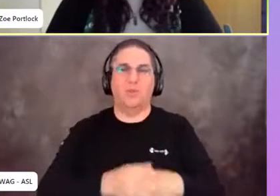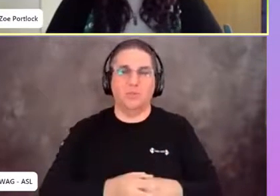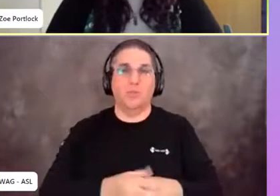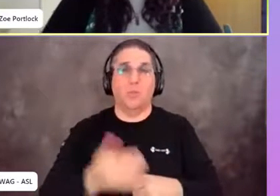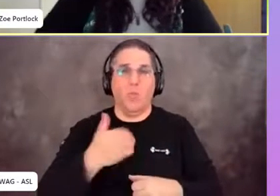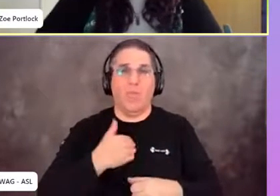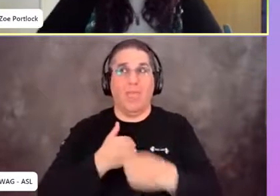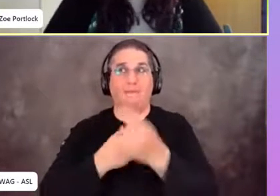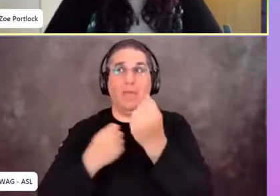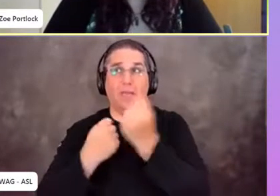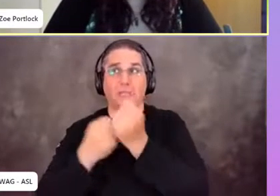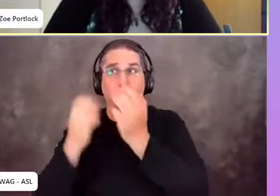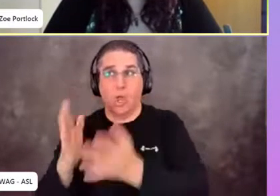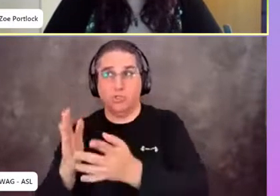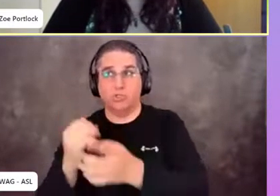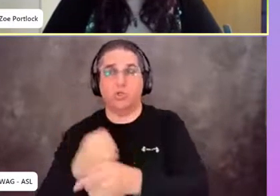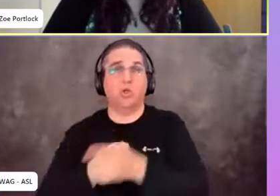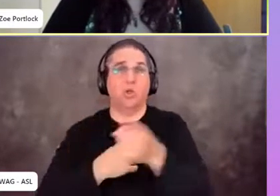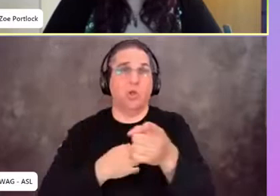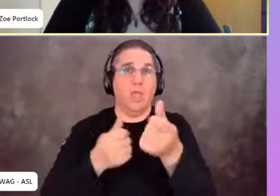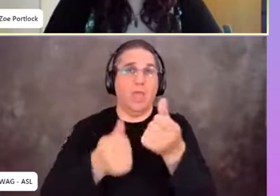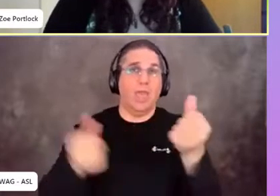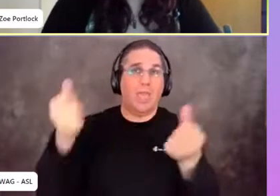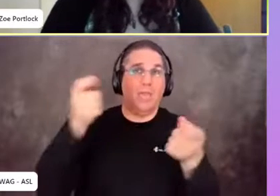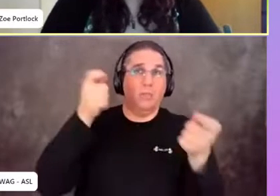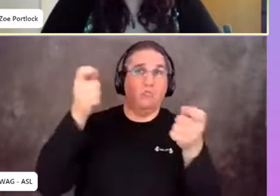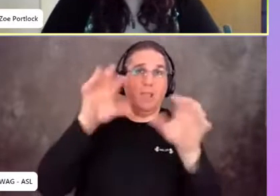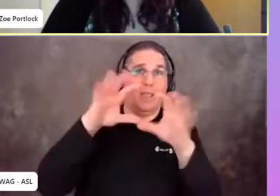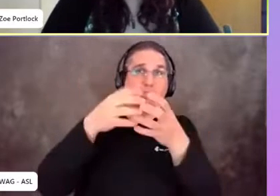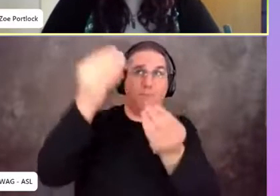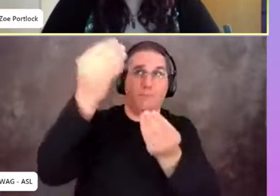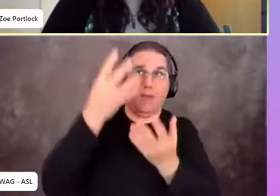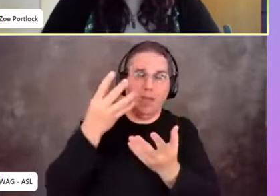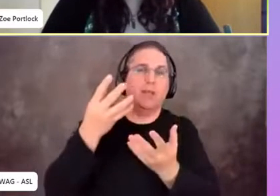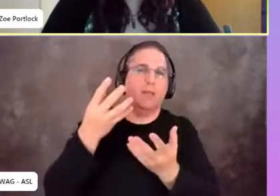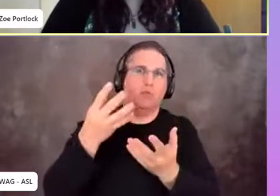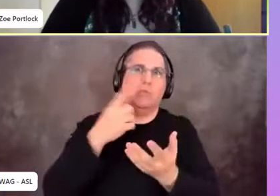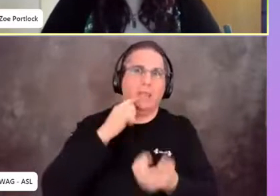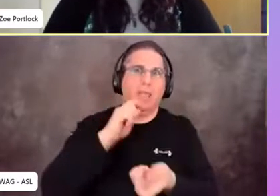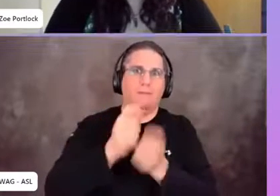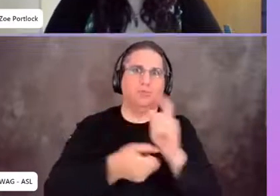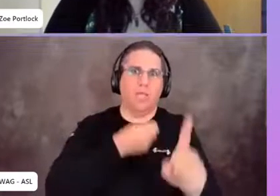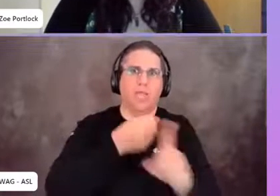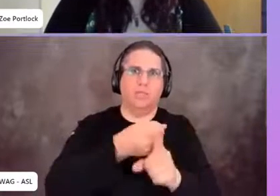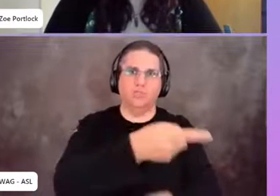clients. That really helped, it reaffirmed all the work that was in the pipeline. So to make sure of this sponsor